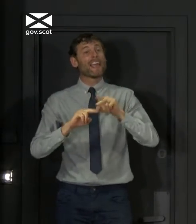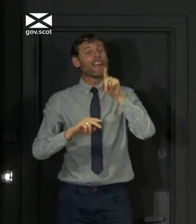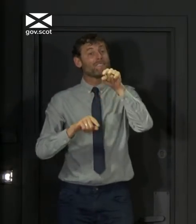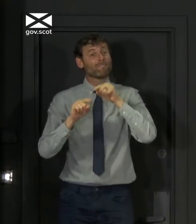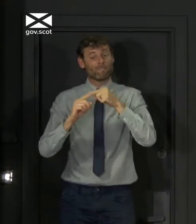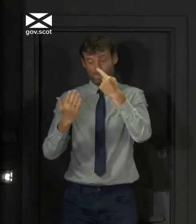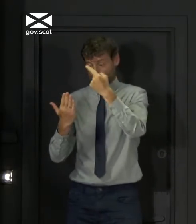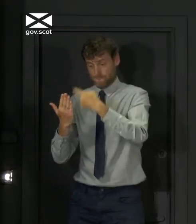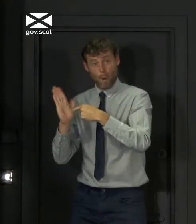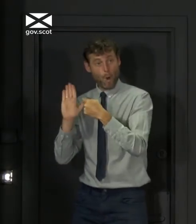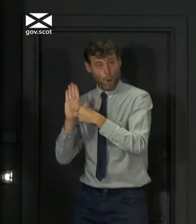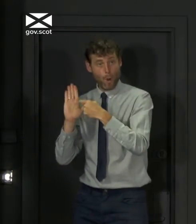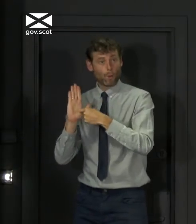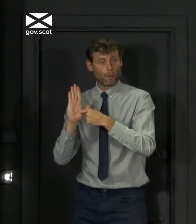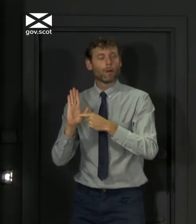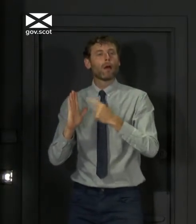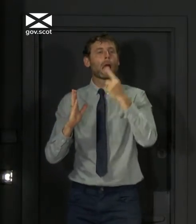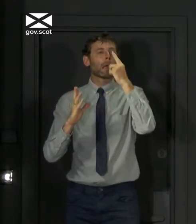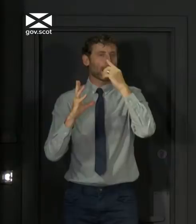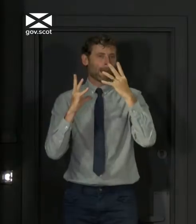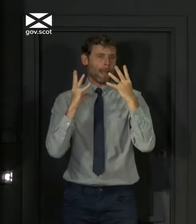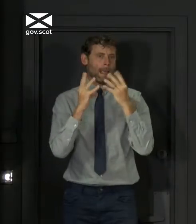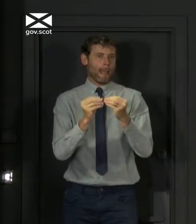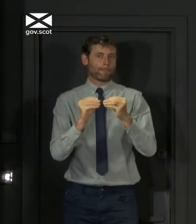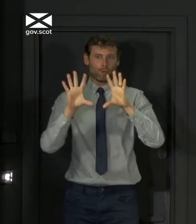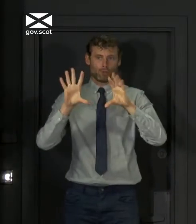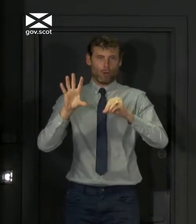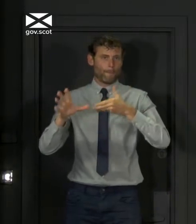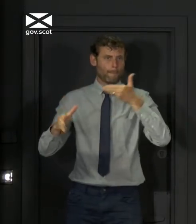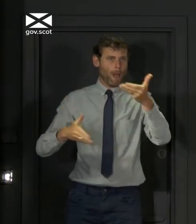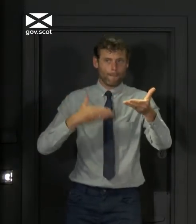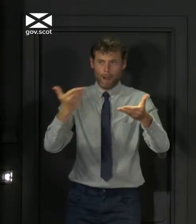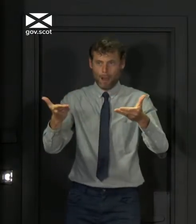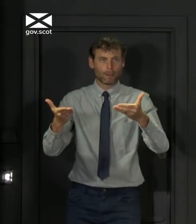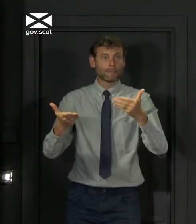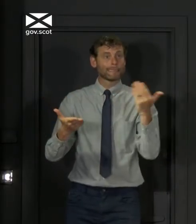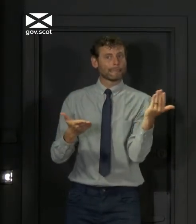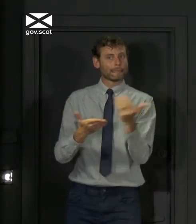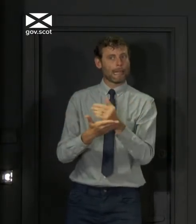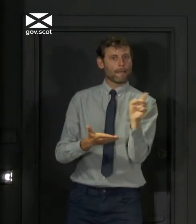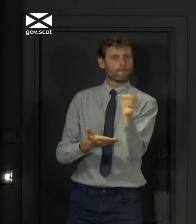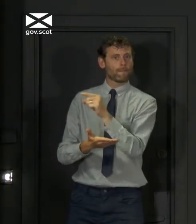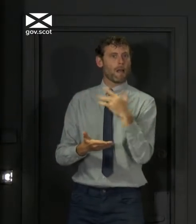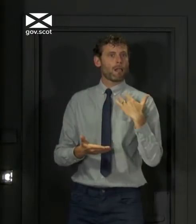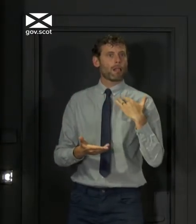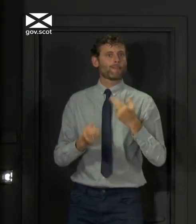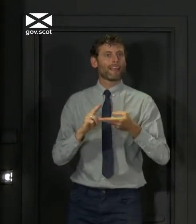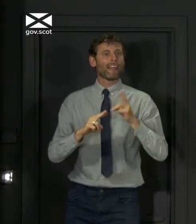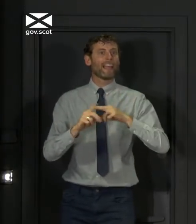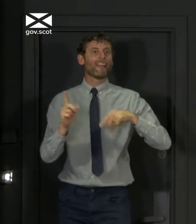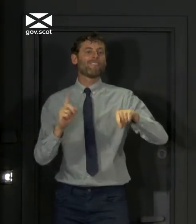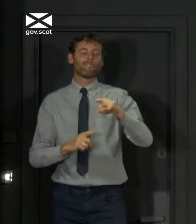We have made so much progress - but it will reverse in a heartbeat if we drop our guard.